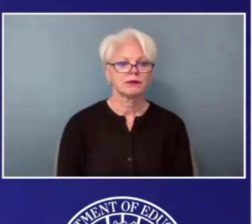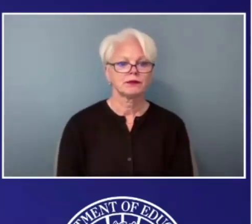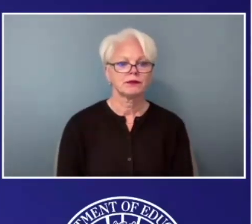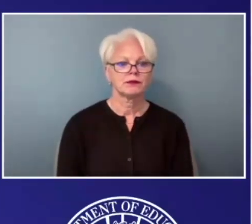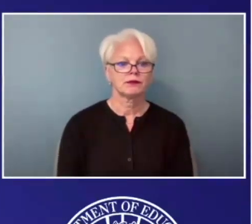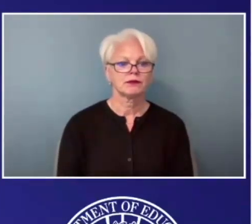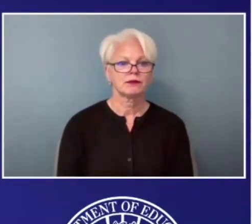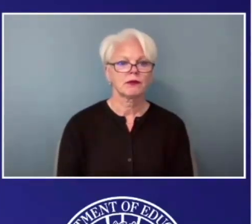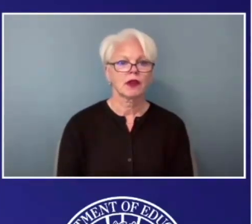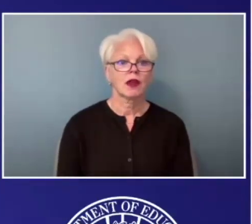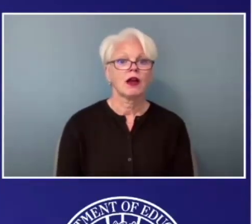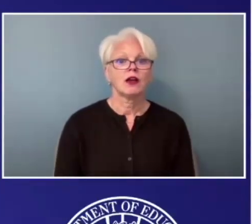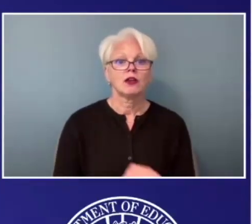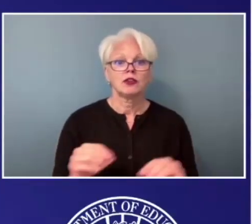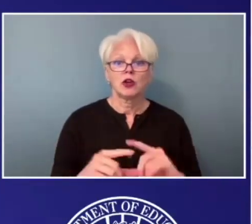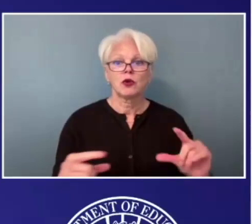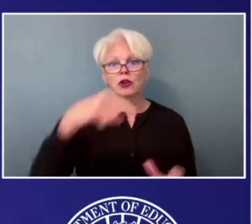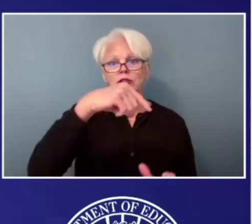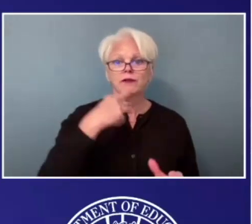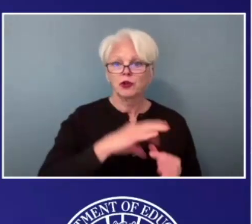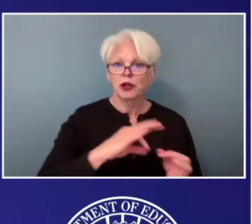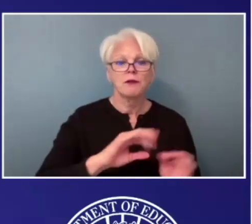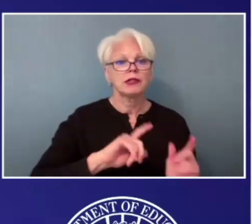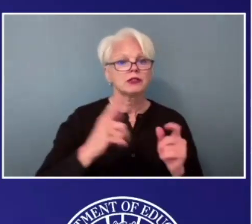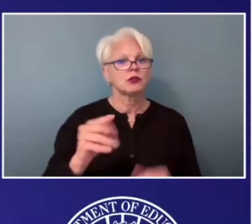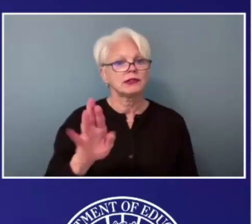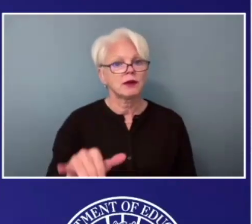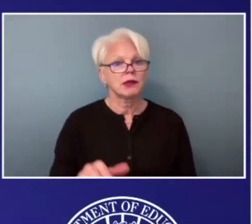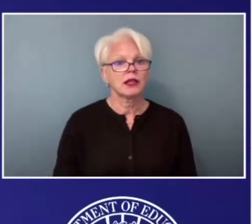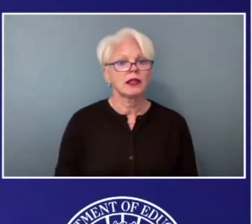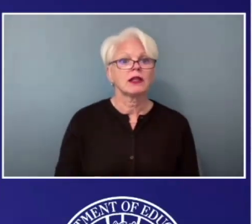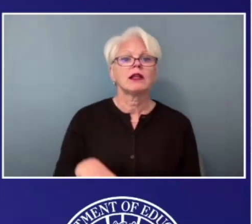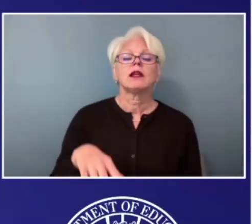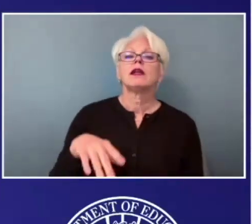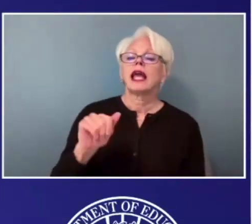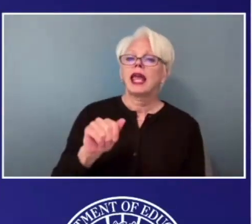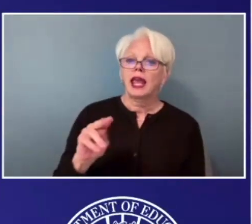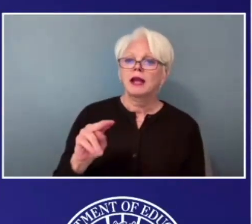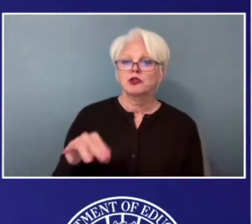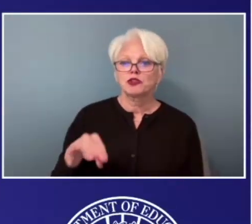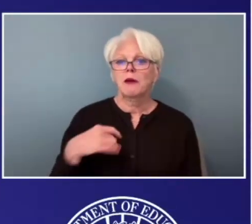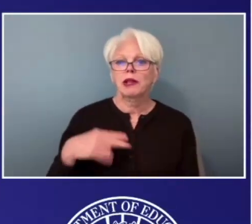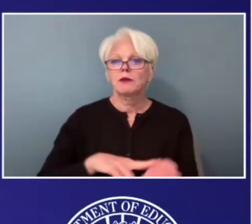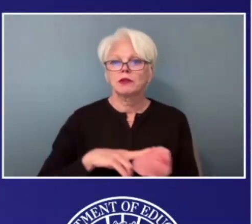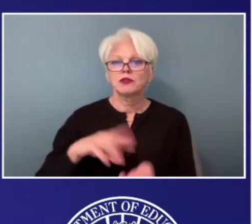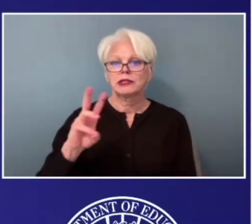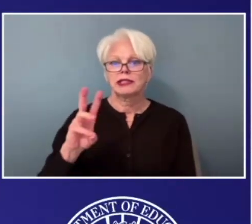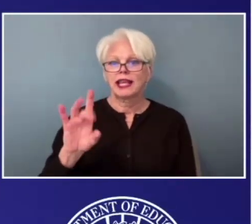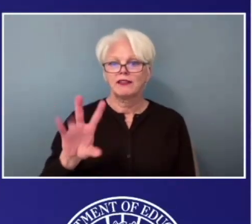Seeing no cards, I'll turn it back to you, Tamy. Annmarie, I'd like to go to a pulse check, please on 685.219.